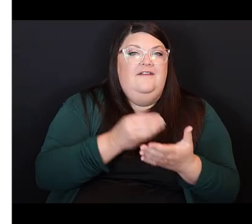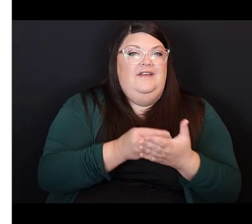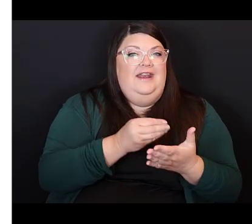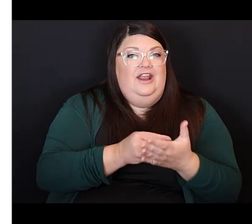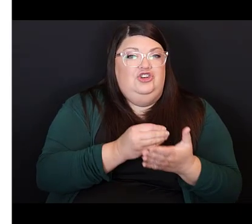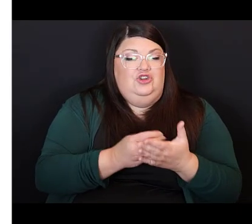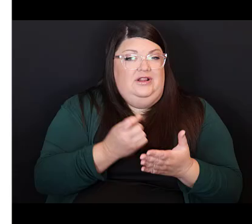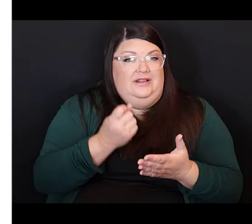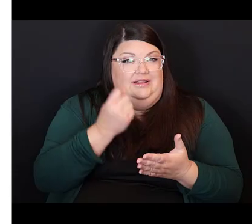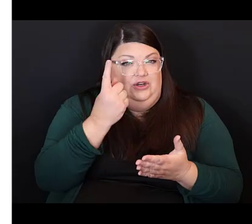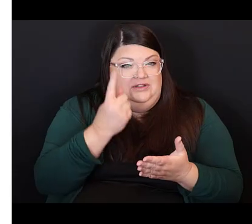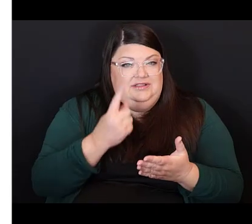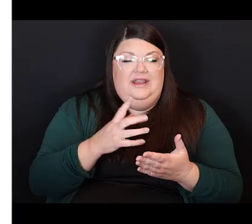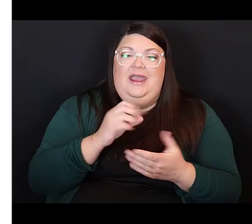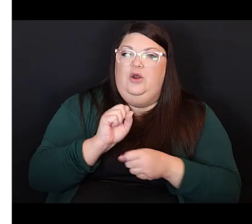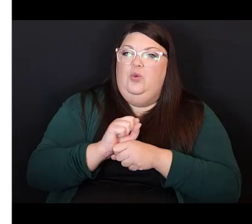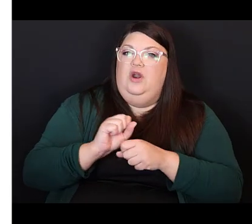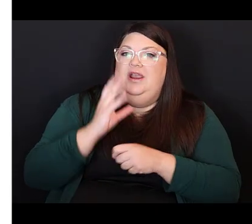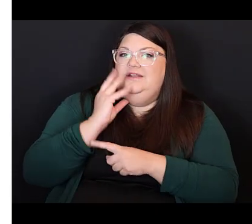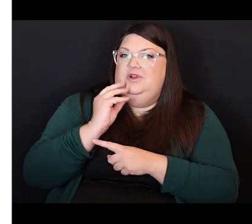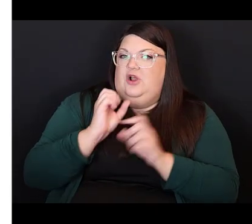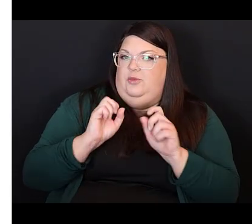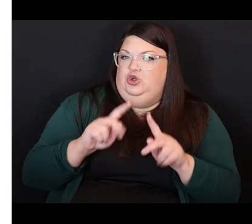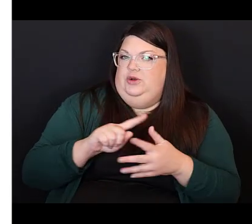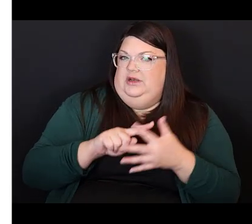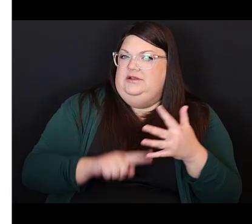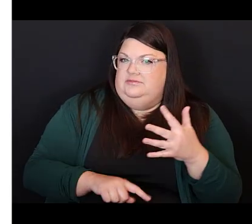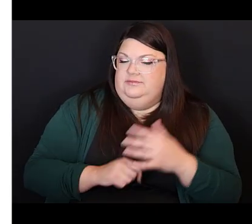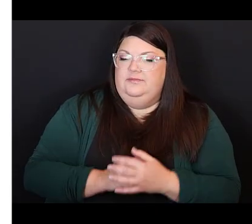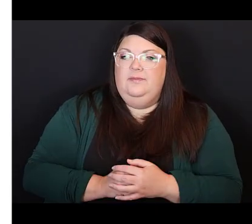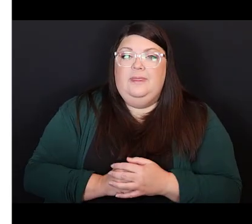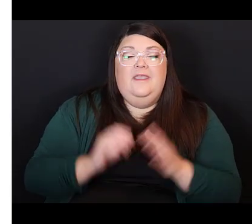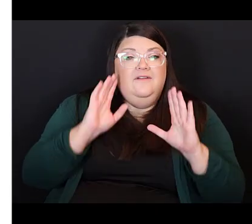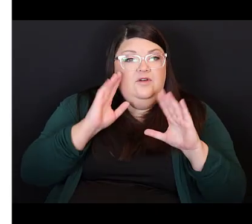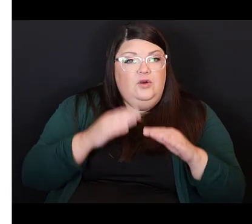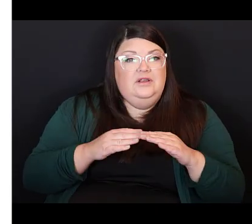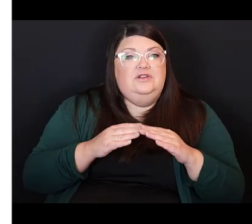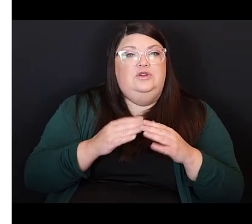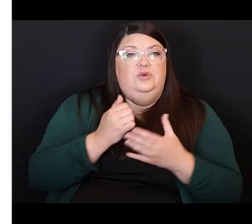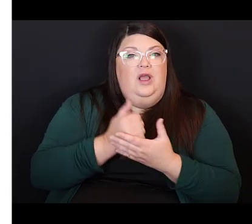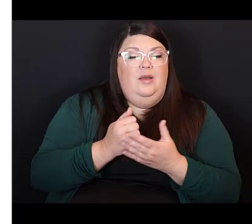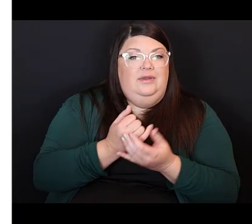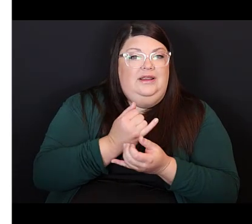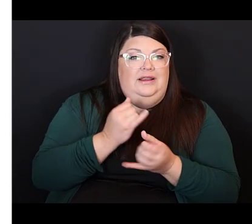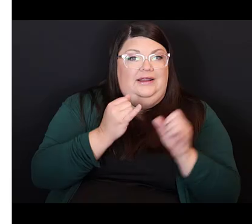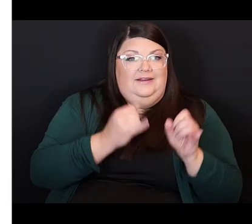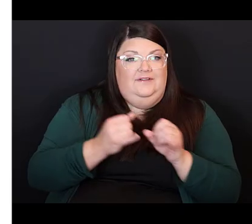and work experience opportunities. Our focus is also to help individuals improve their financial